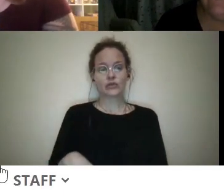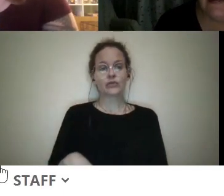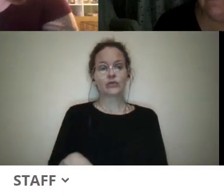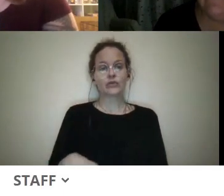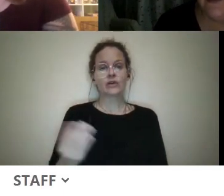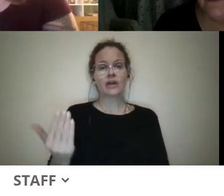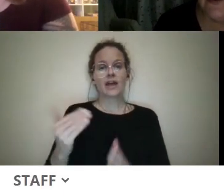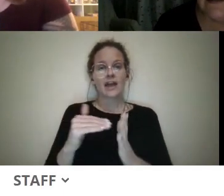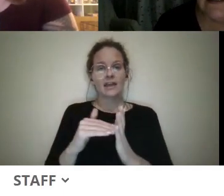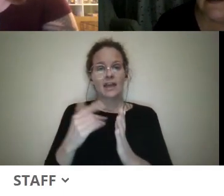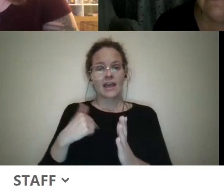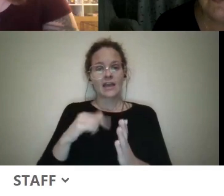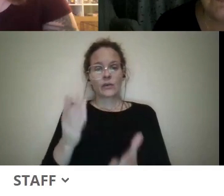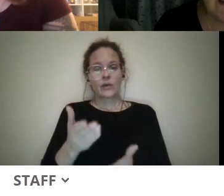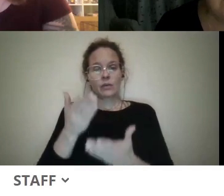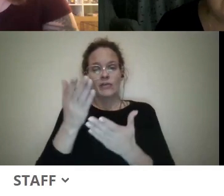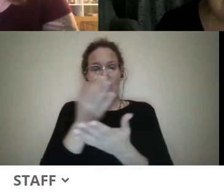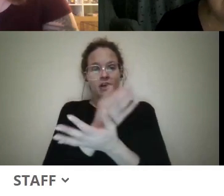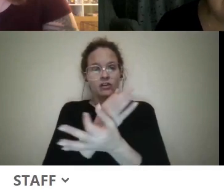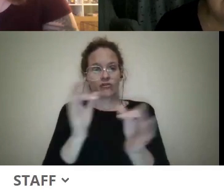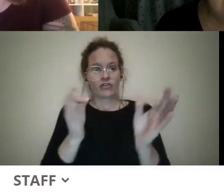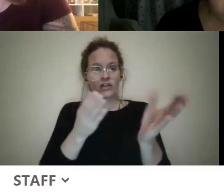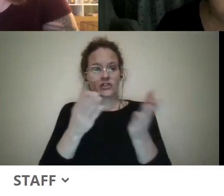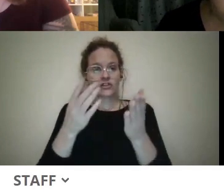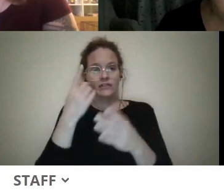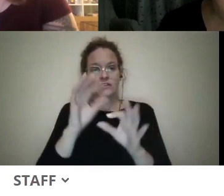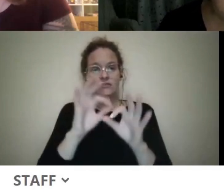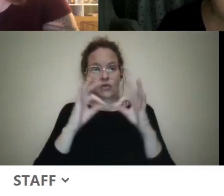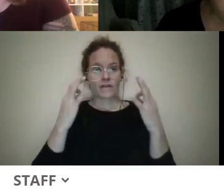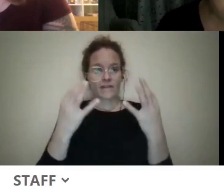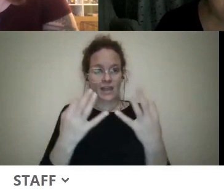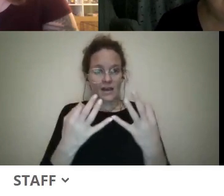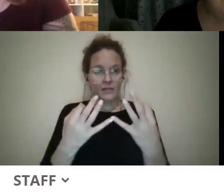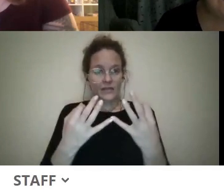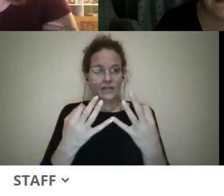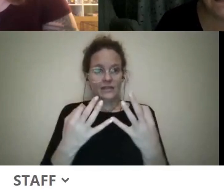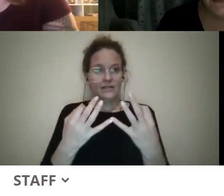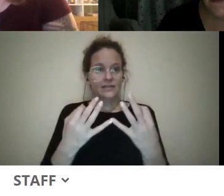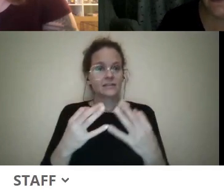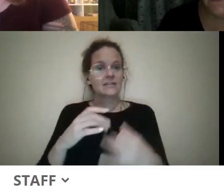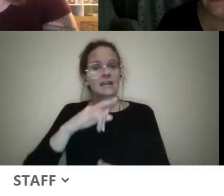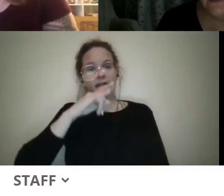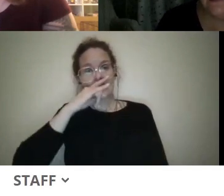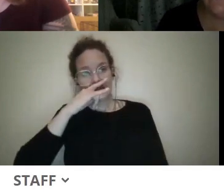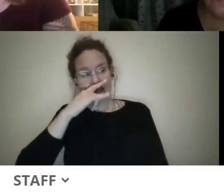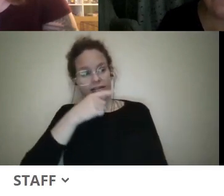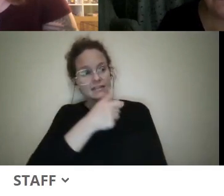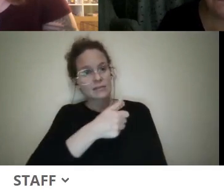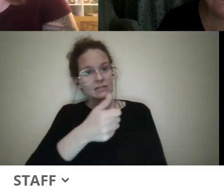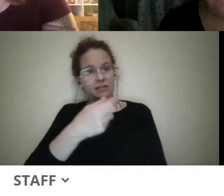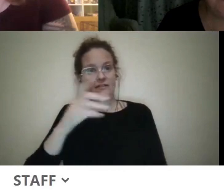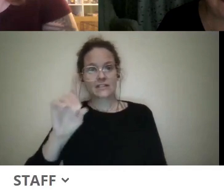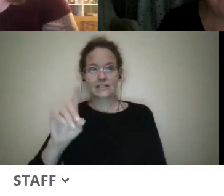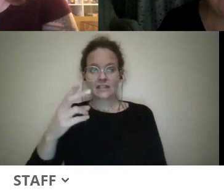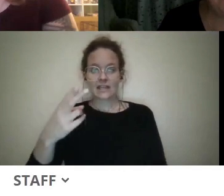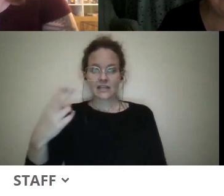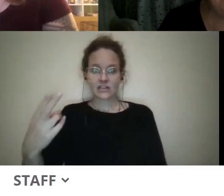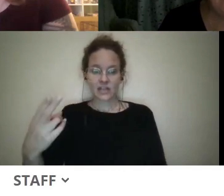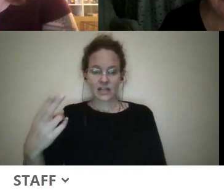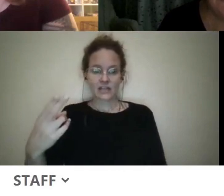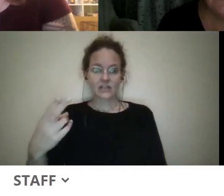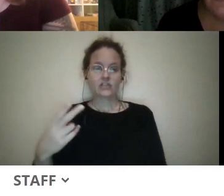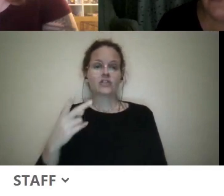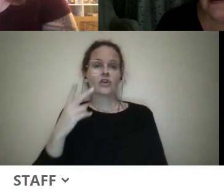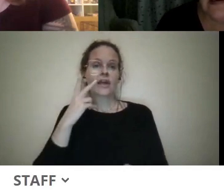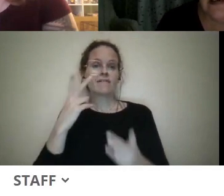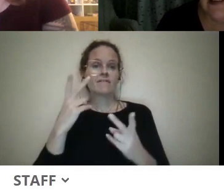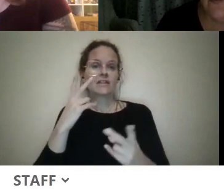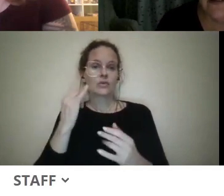we provide free services for families and kiddos who are DHH and/or vision impaired.